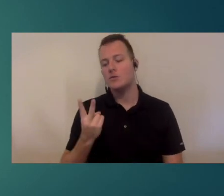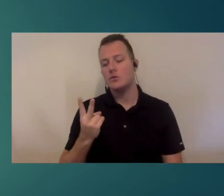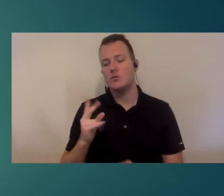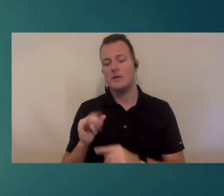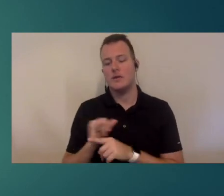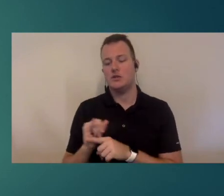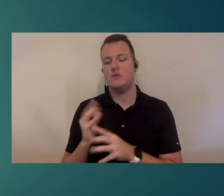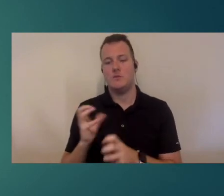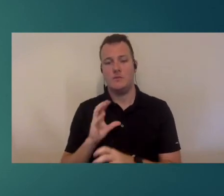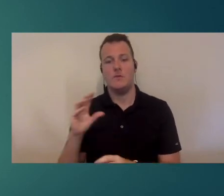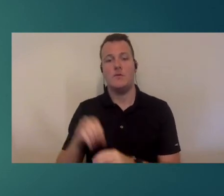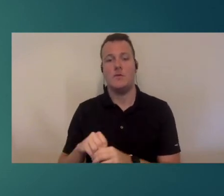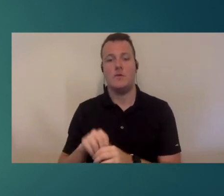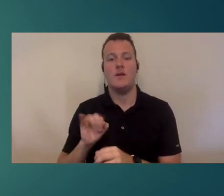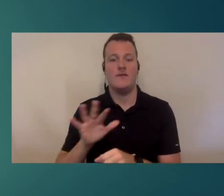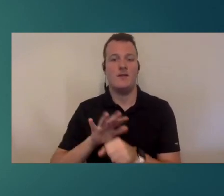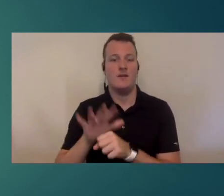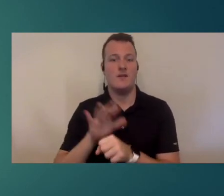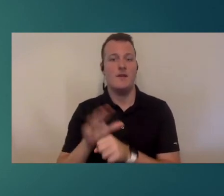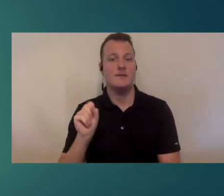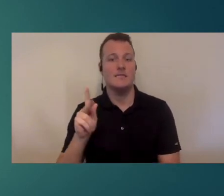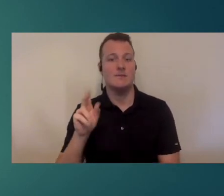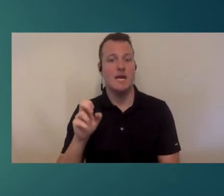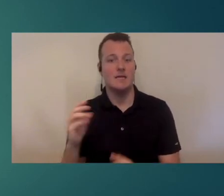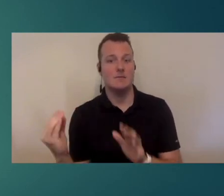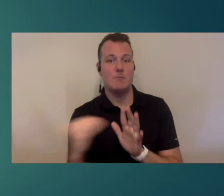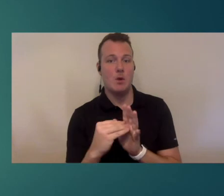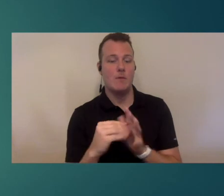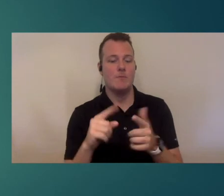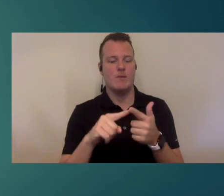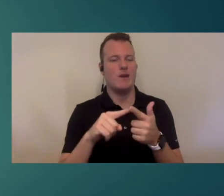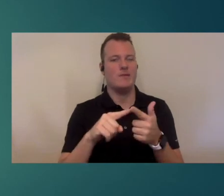would like to include if you have the space but I would really widdle those